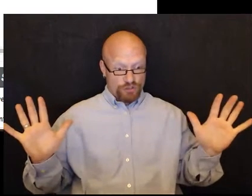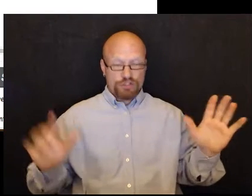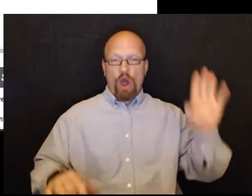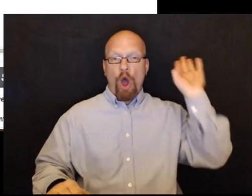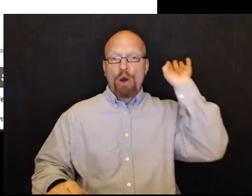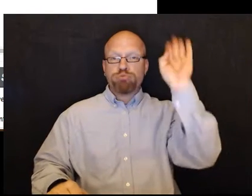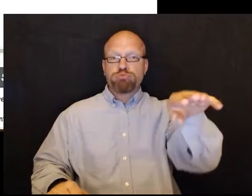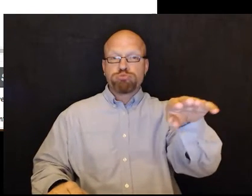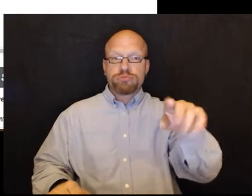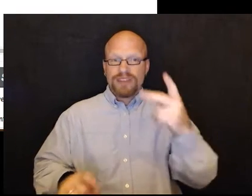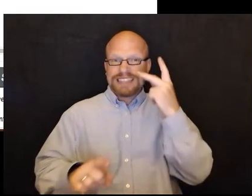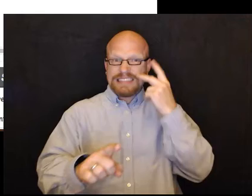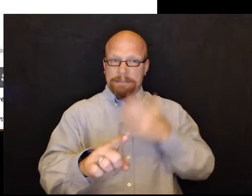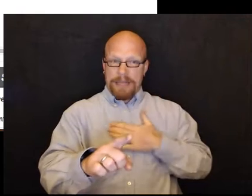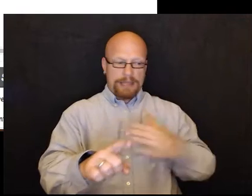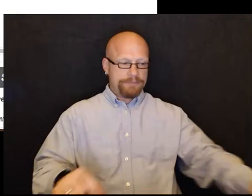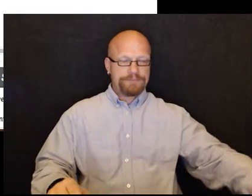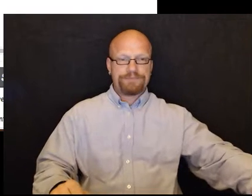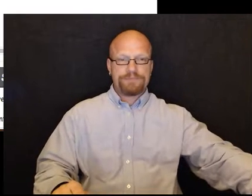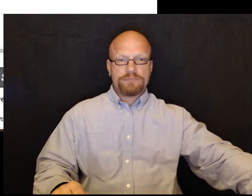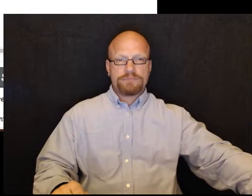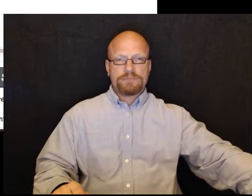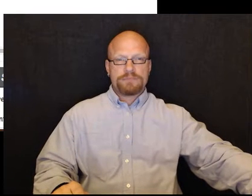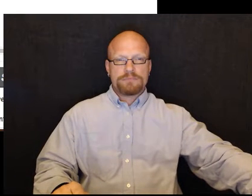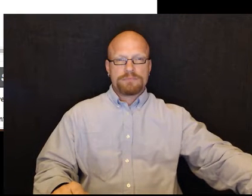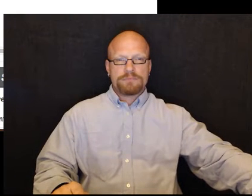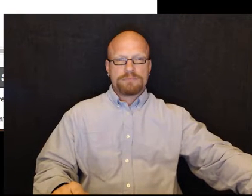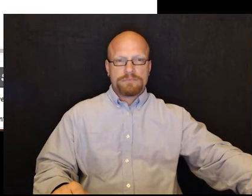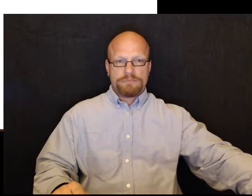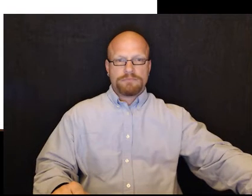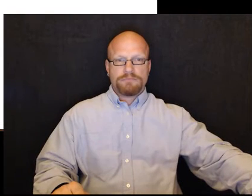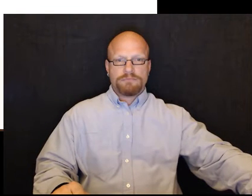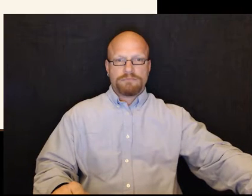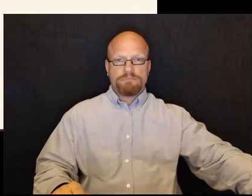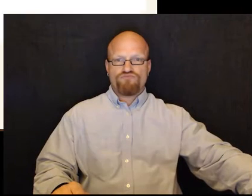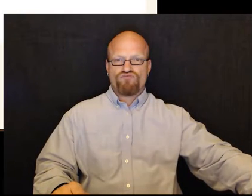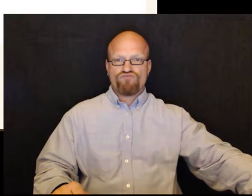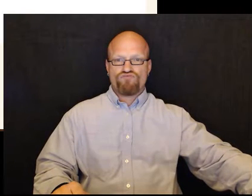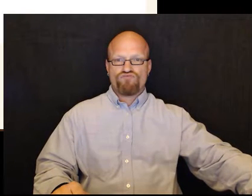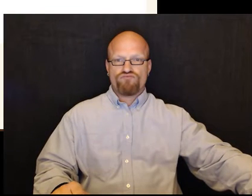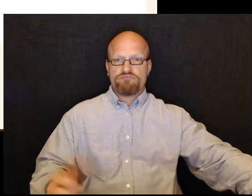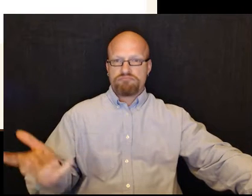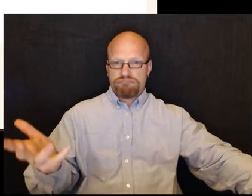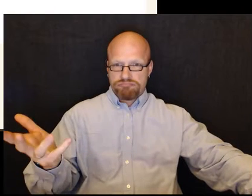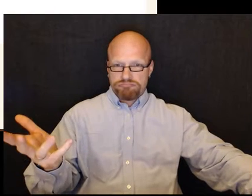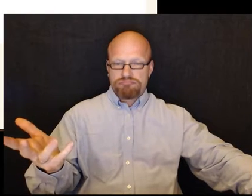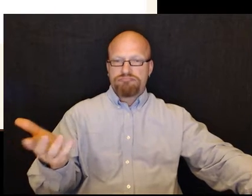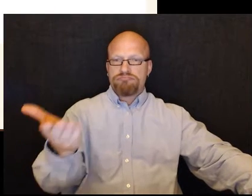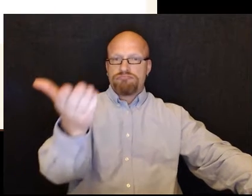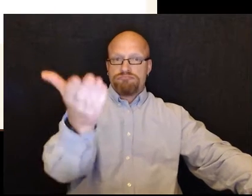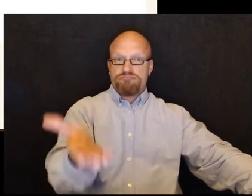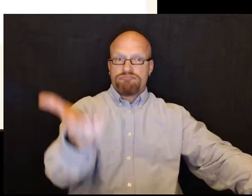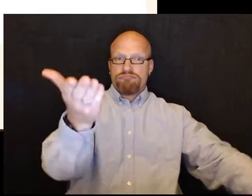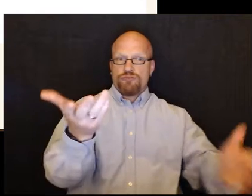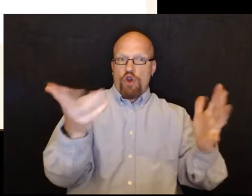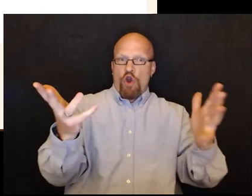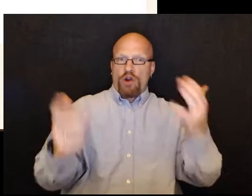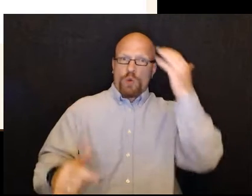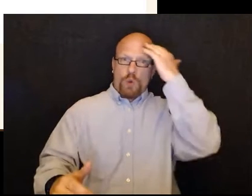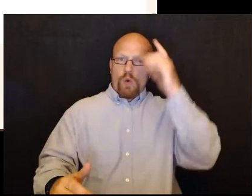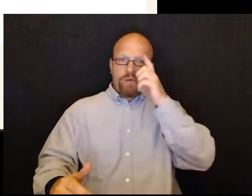code to sign in once.... Once you sign in... you don't have to sign in two places like this